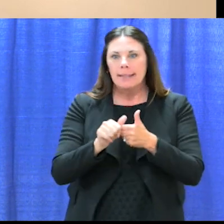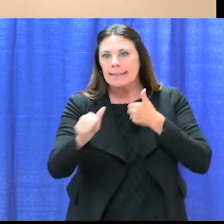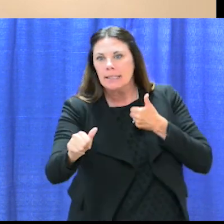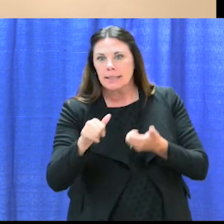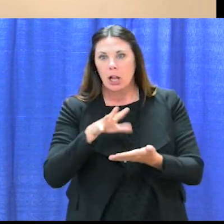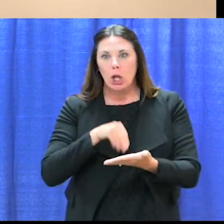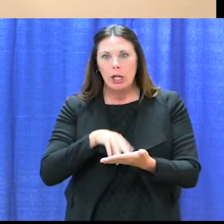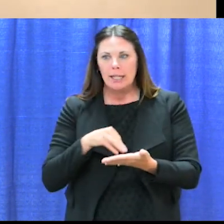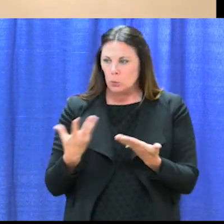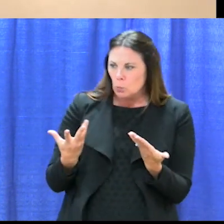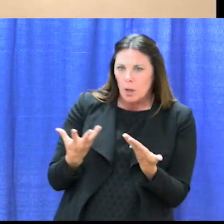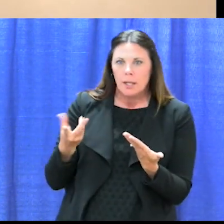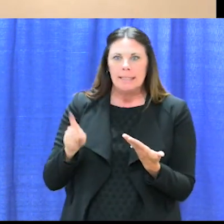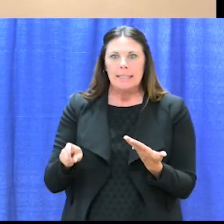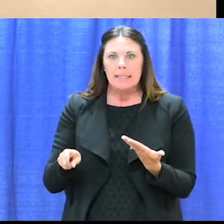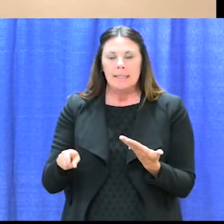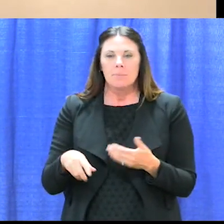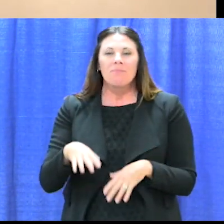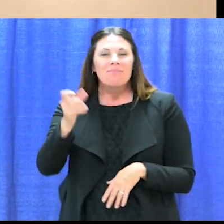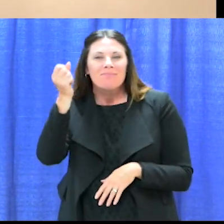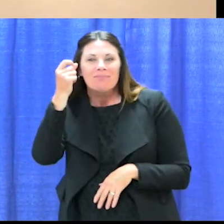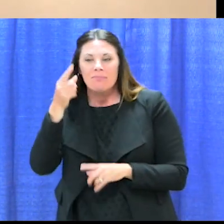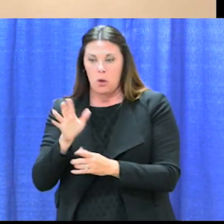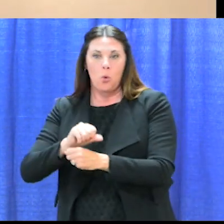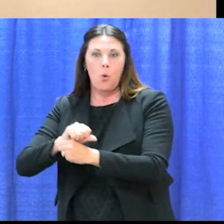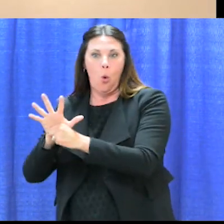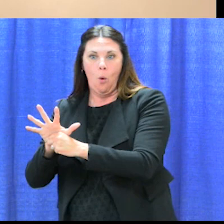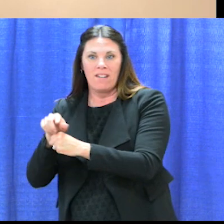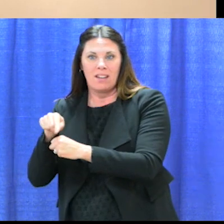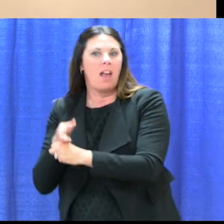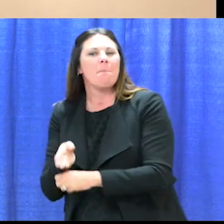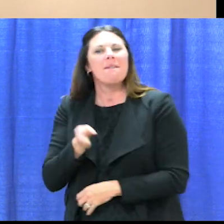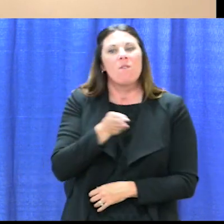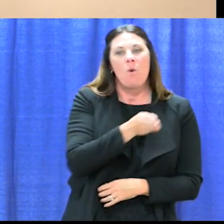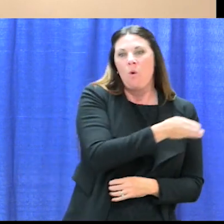Even before Covid we've been supporting our students and families as they're standing